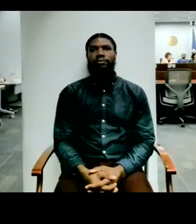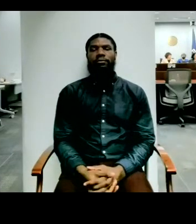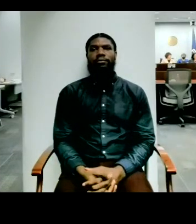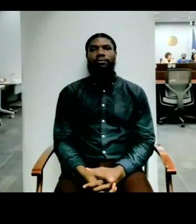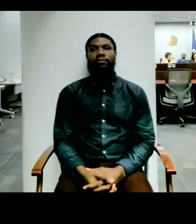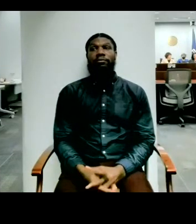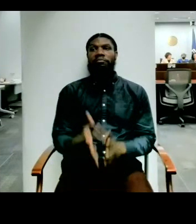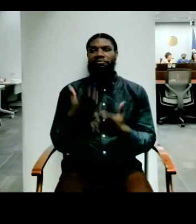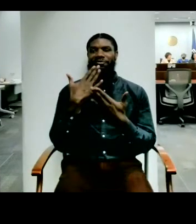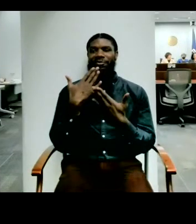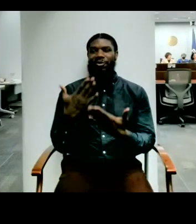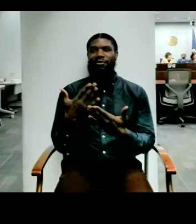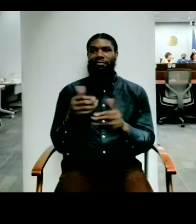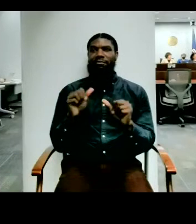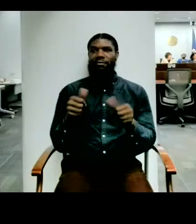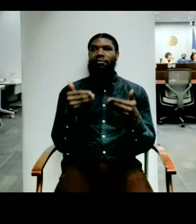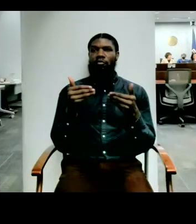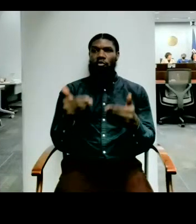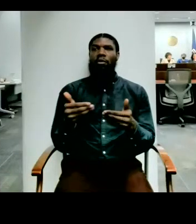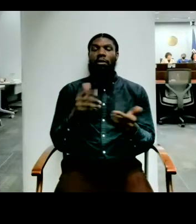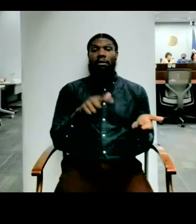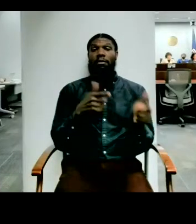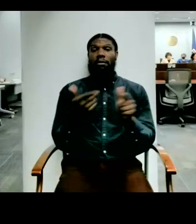Thank you. We can now hear from Commissioner Sonderling.